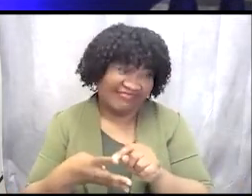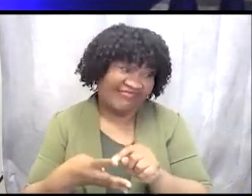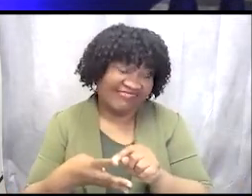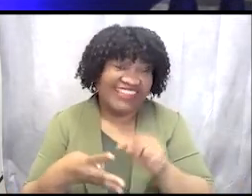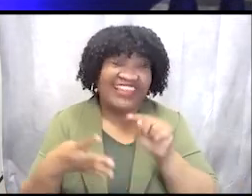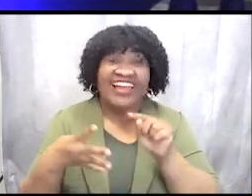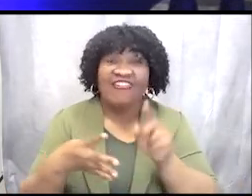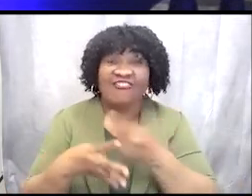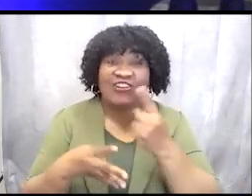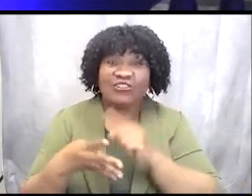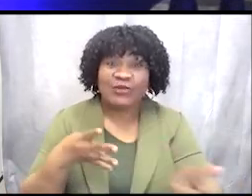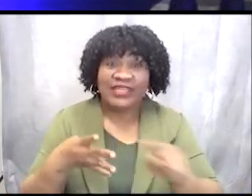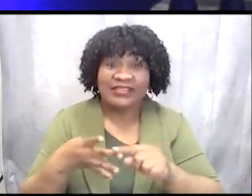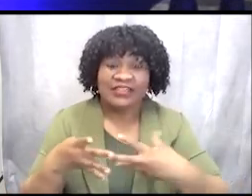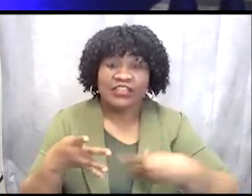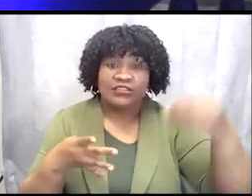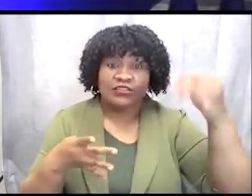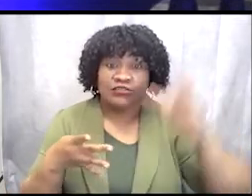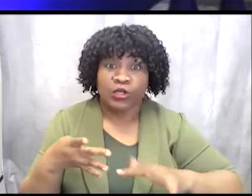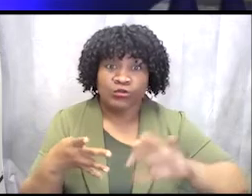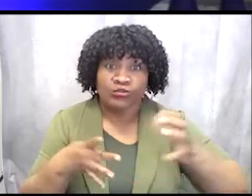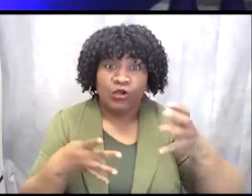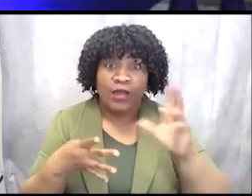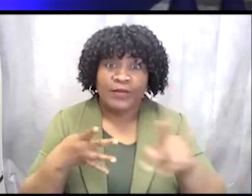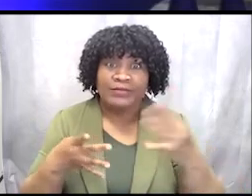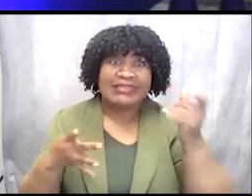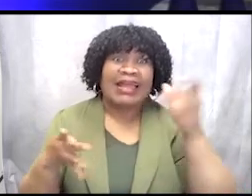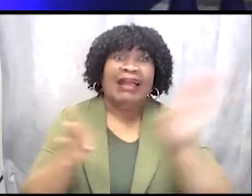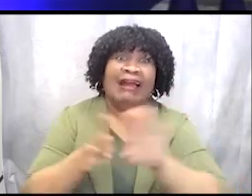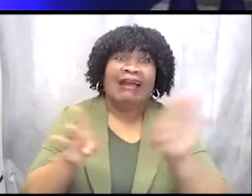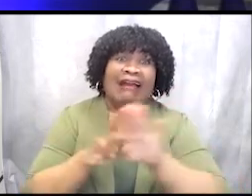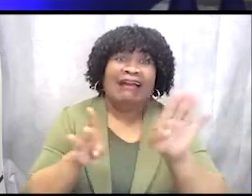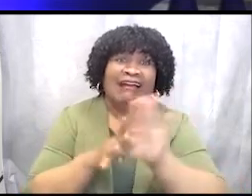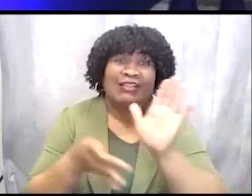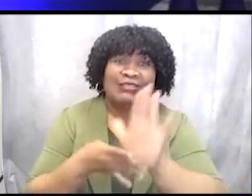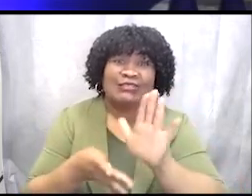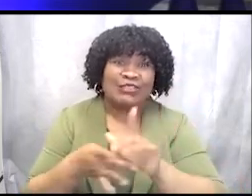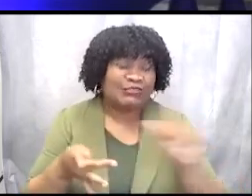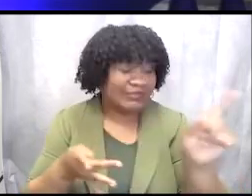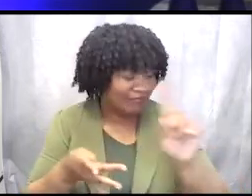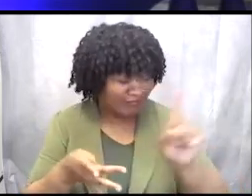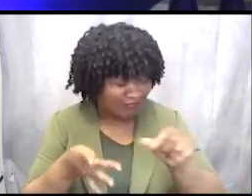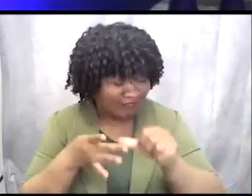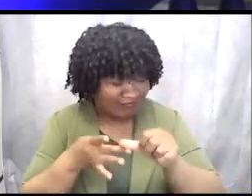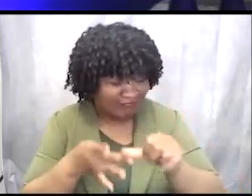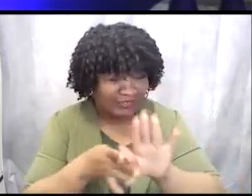At the end of the first week, we had a snow storm and everybody wanted us to close the schools and we insisted on keeping schools open